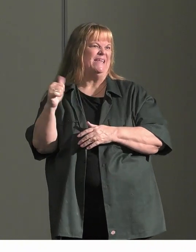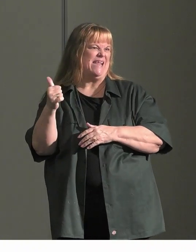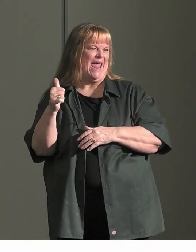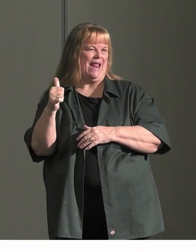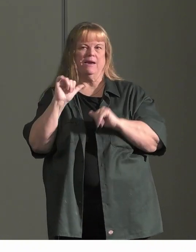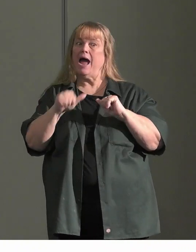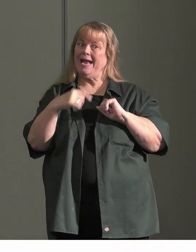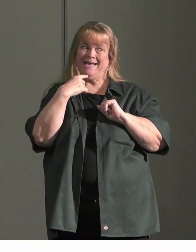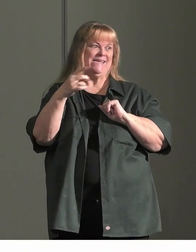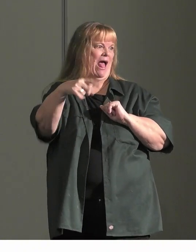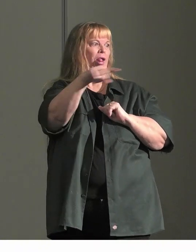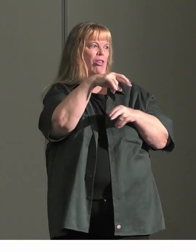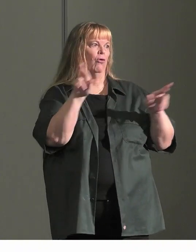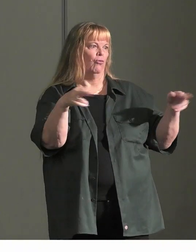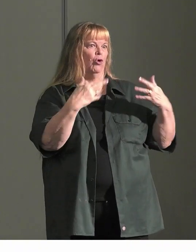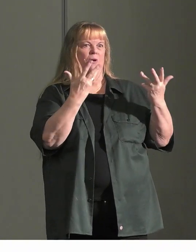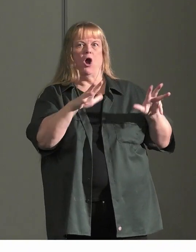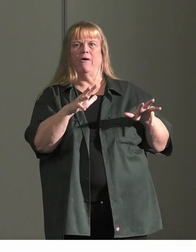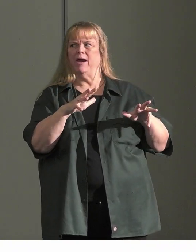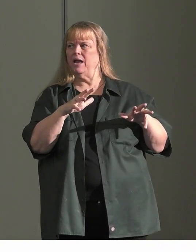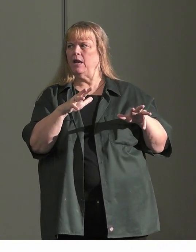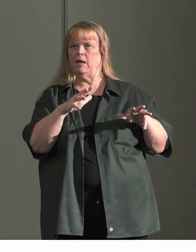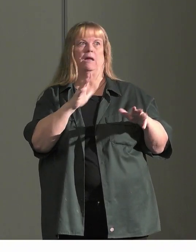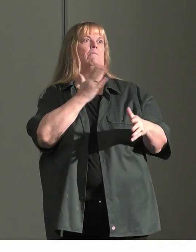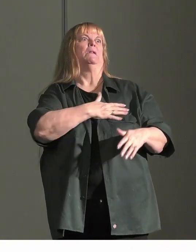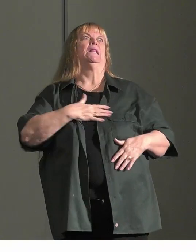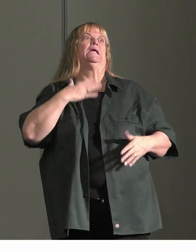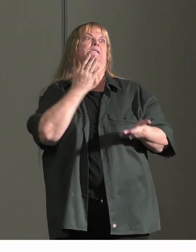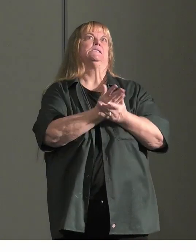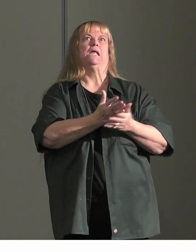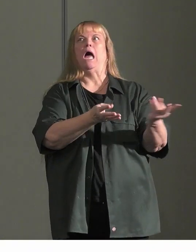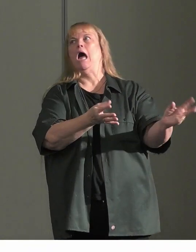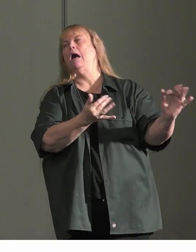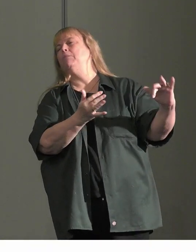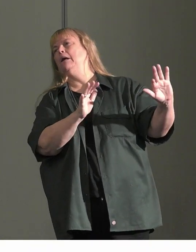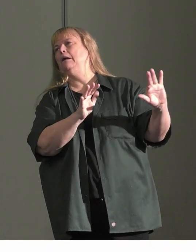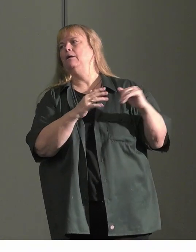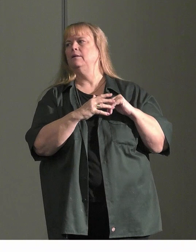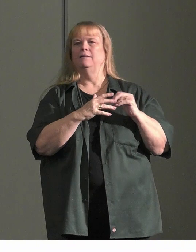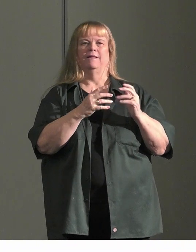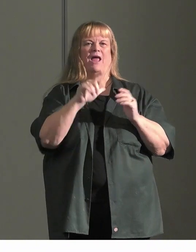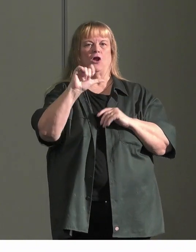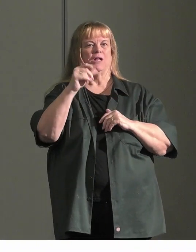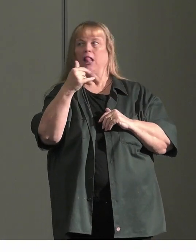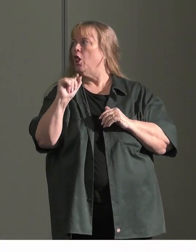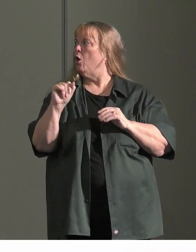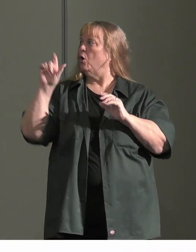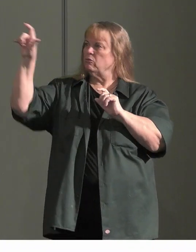tell from the room they are please stop. There are enough logos on the screen we have